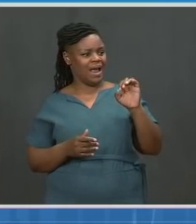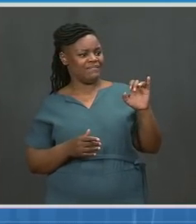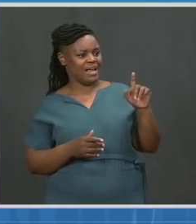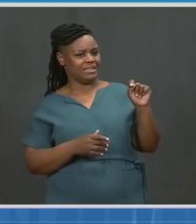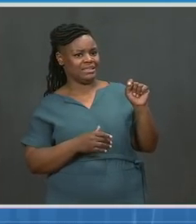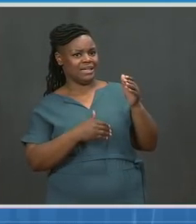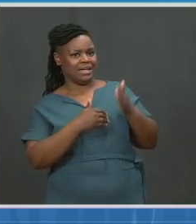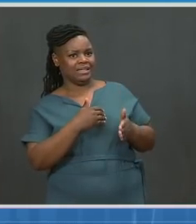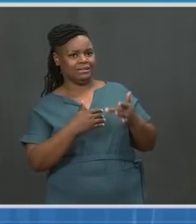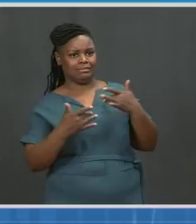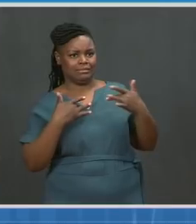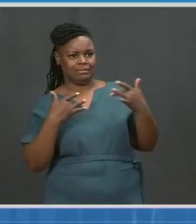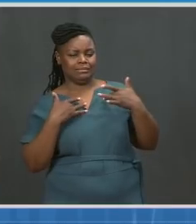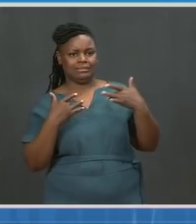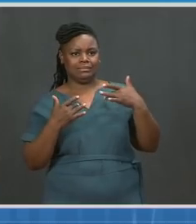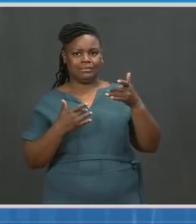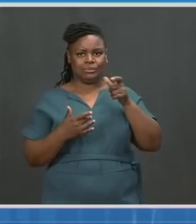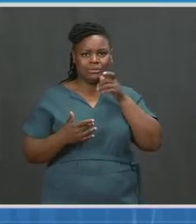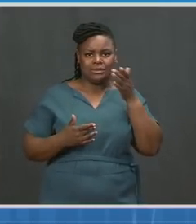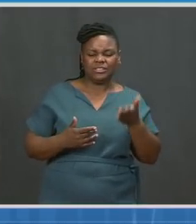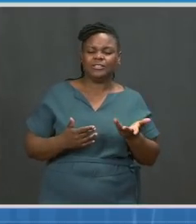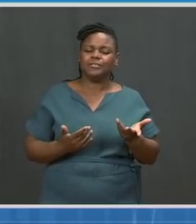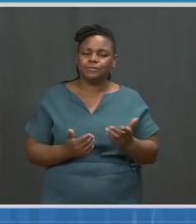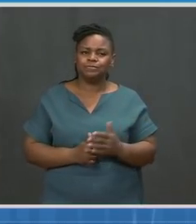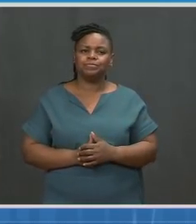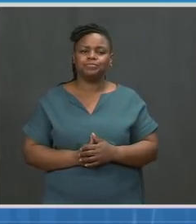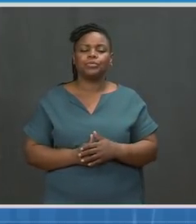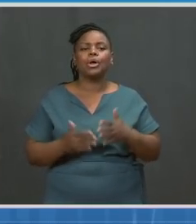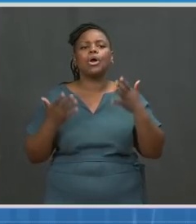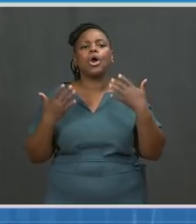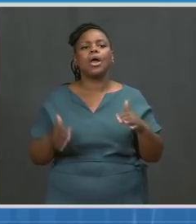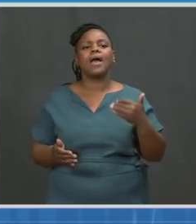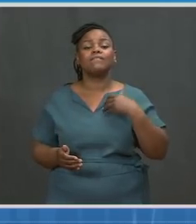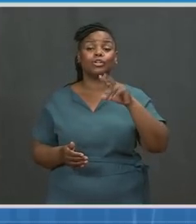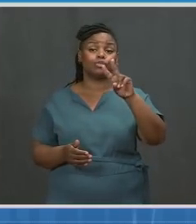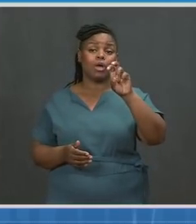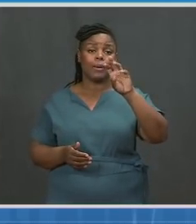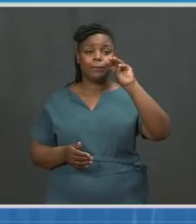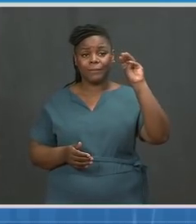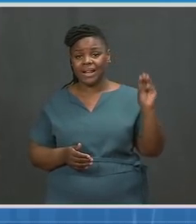doses delivered and the safety that would -- and the scrutiny of that safety. So, we really need to meet people